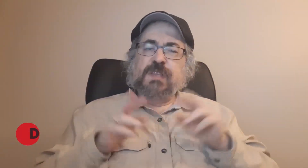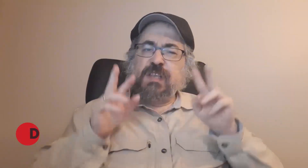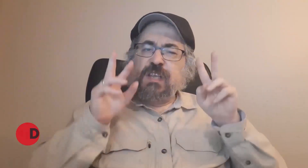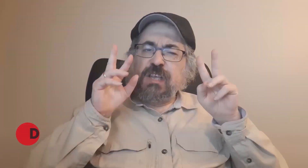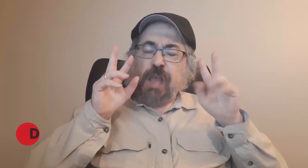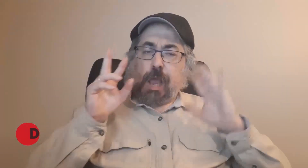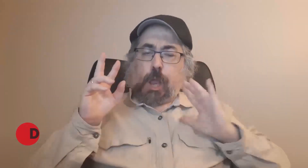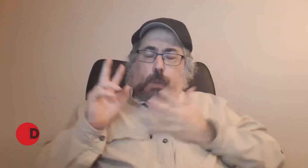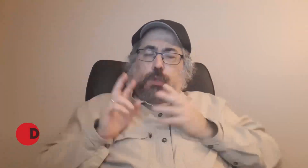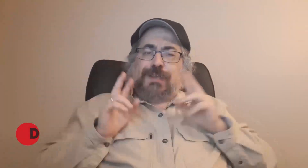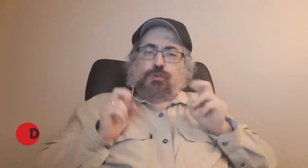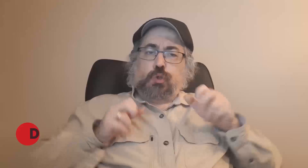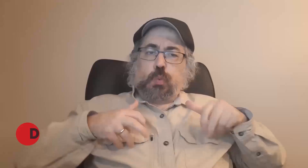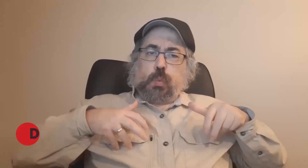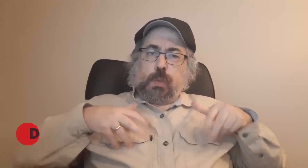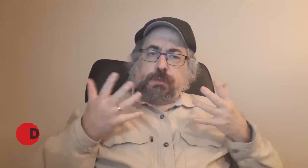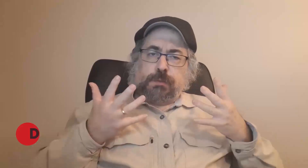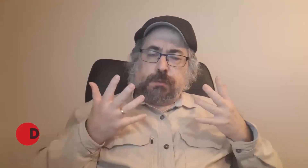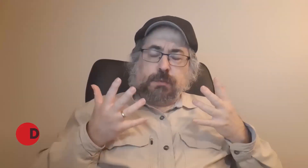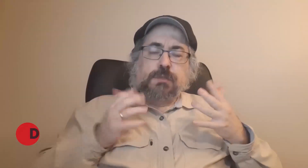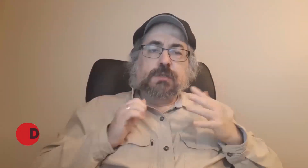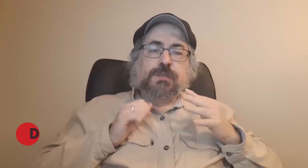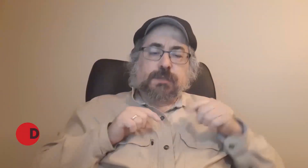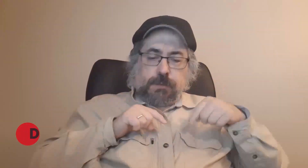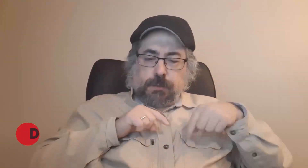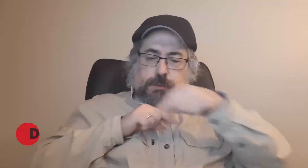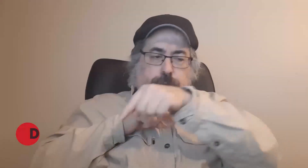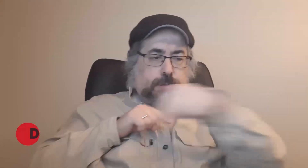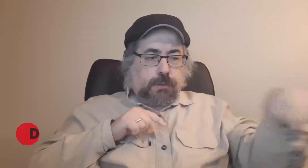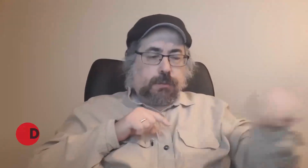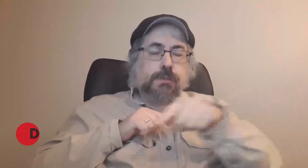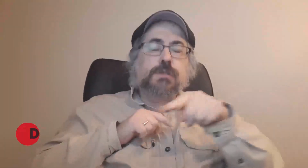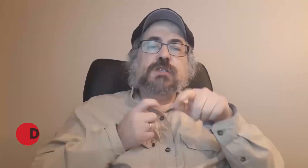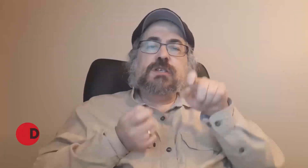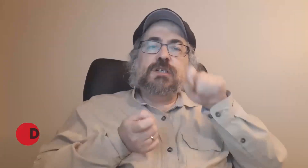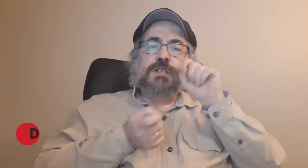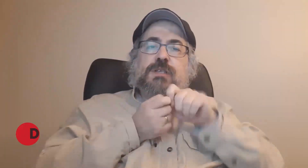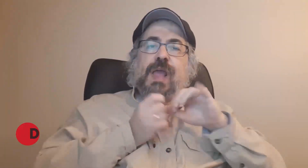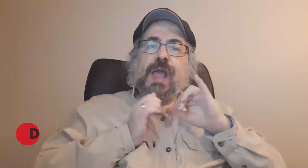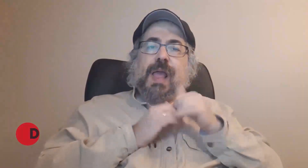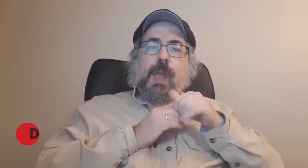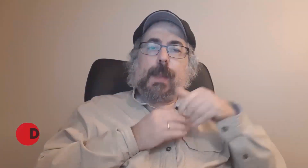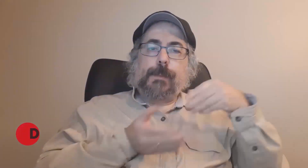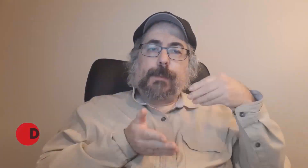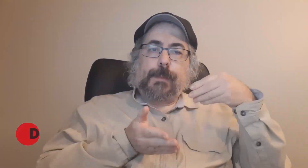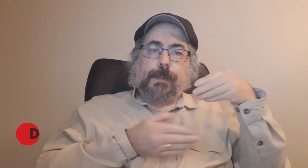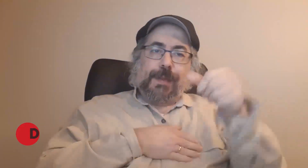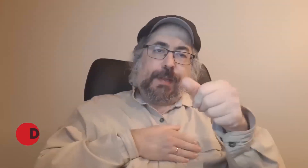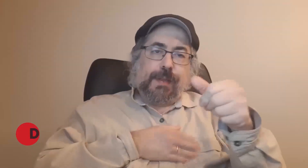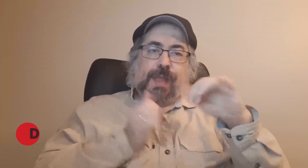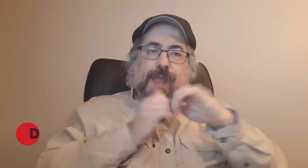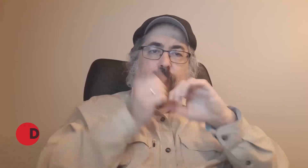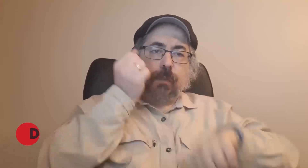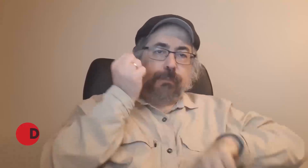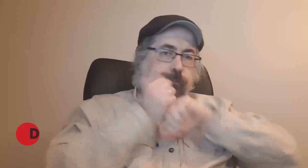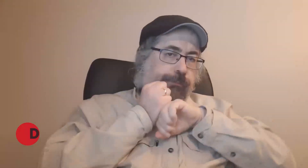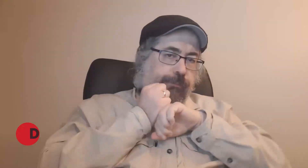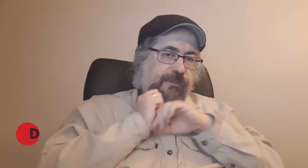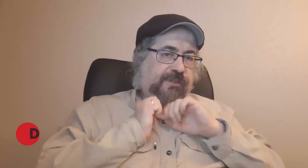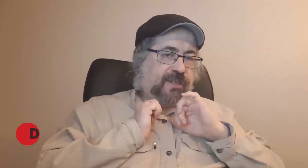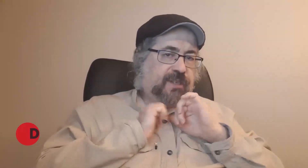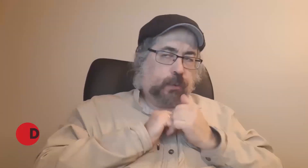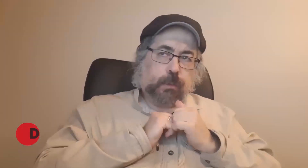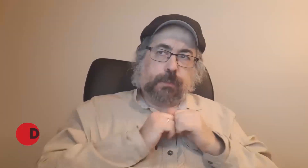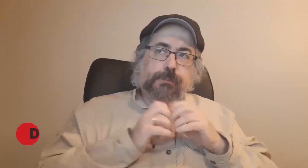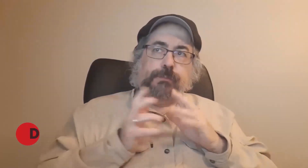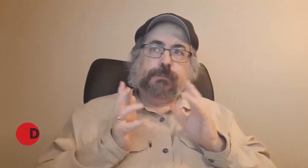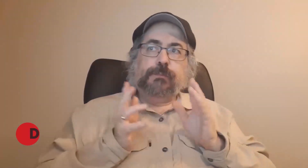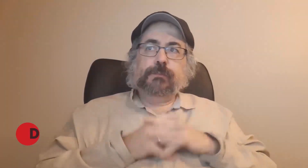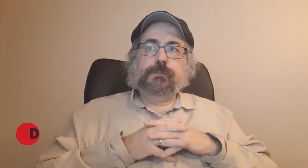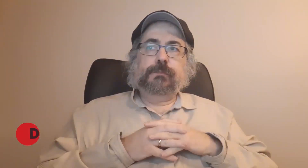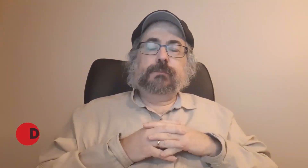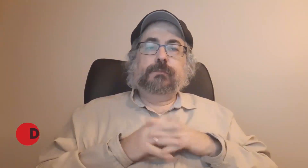The issue is how it should be paid for.